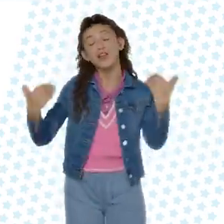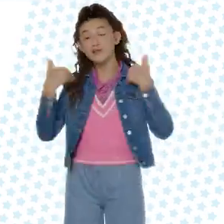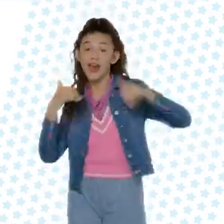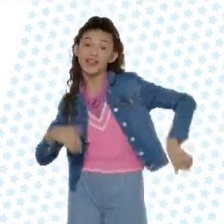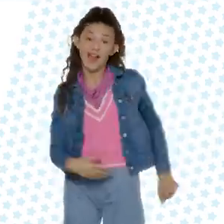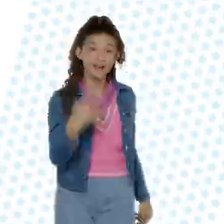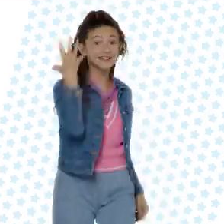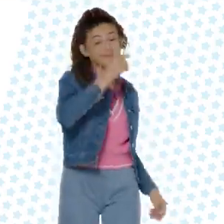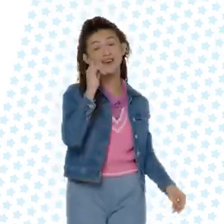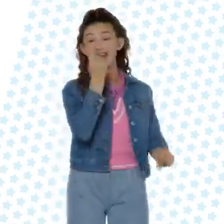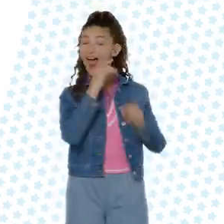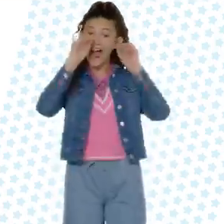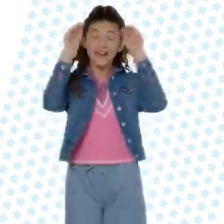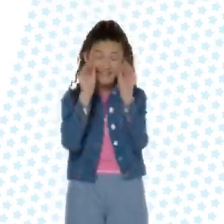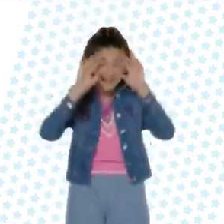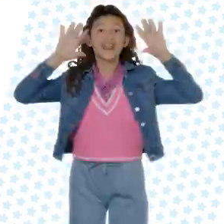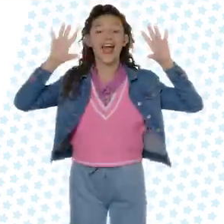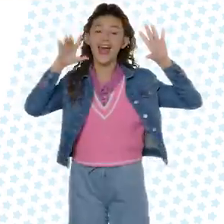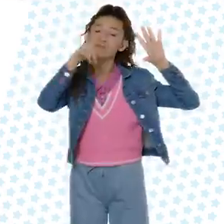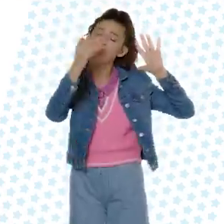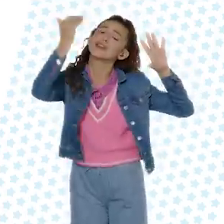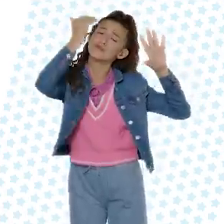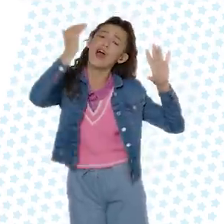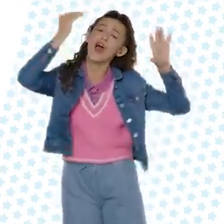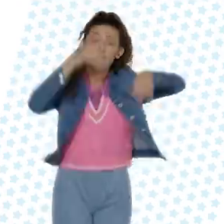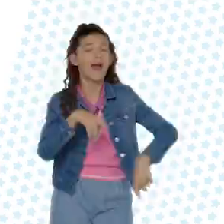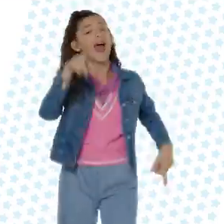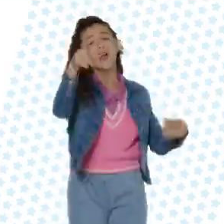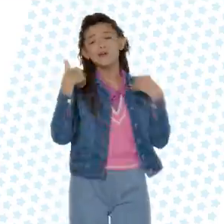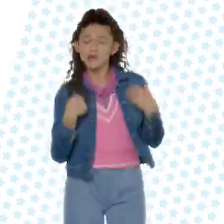You got those pretty eyes in your head You know it